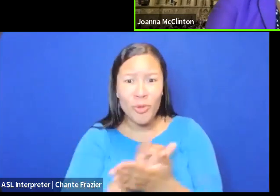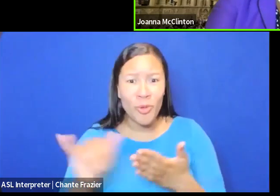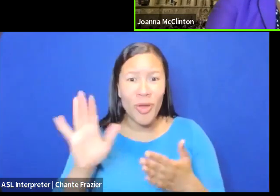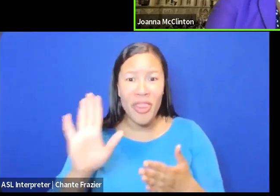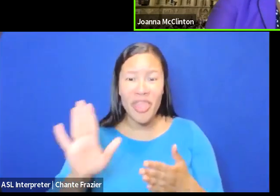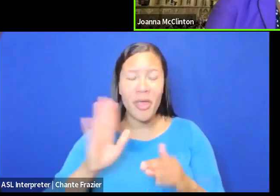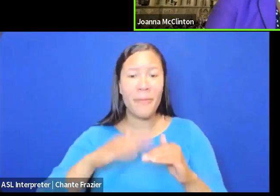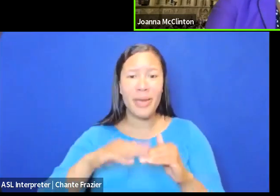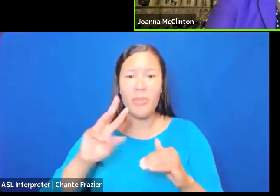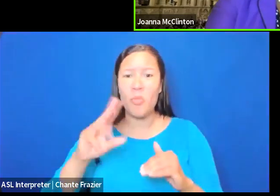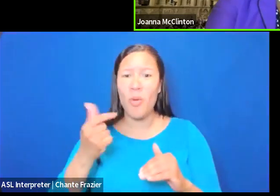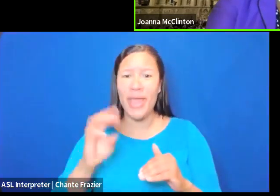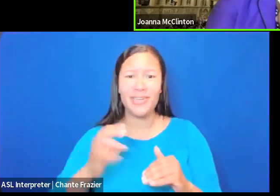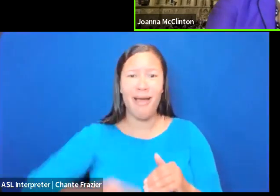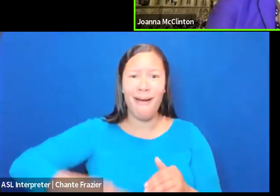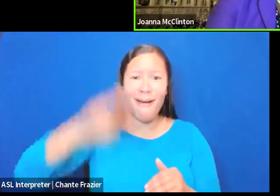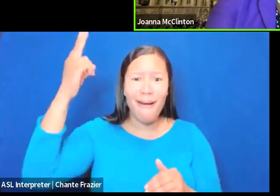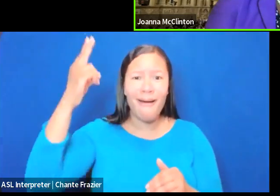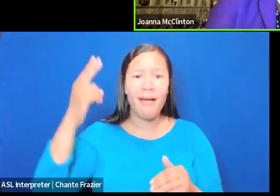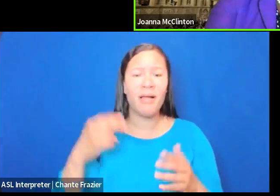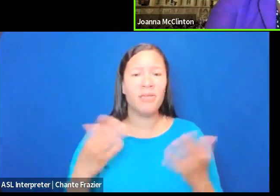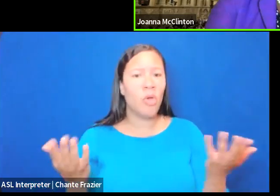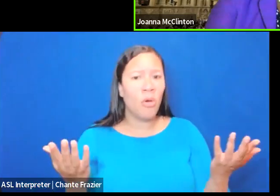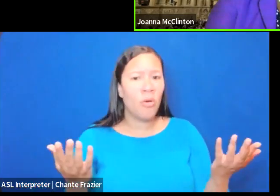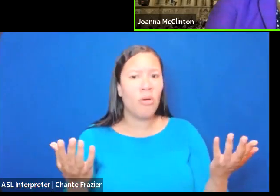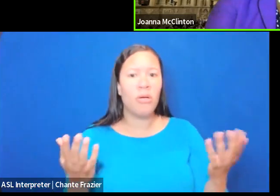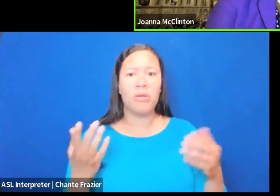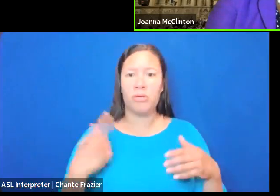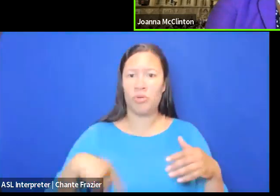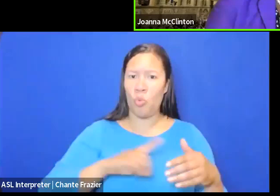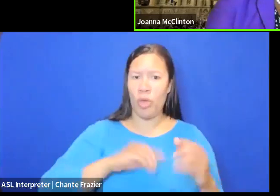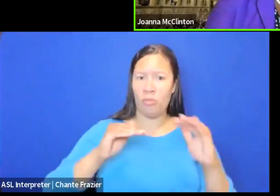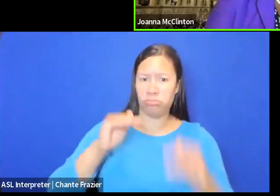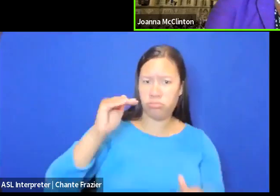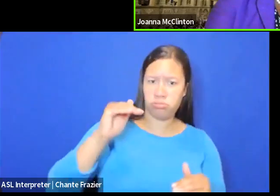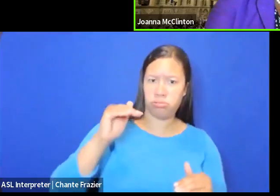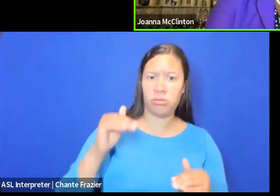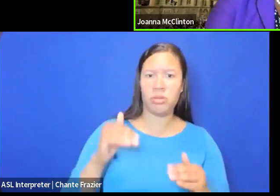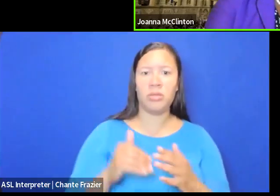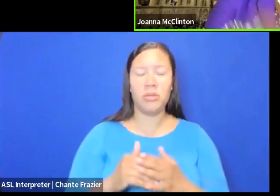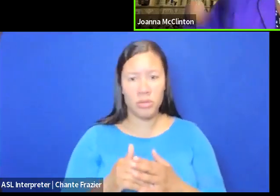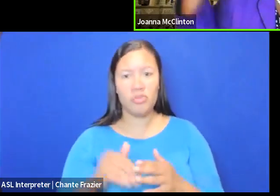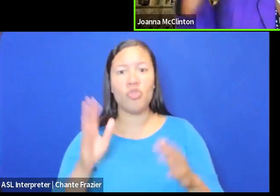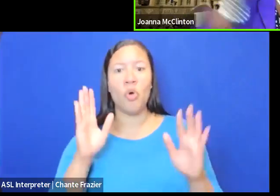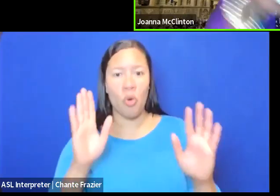West Virginia is 875. We are seeing every single